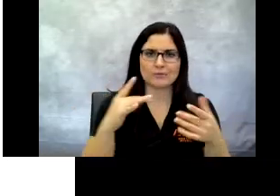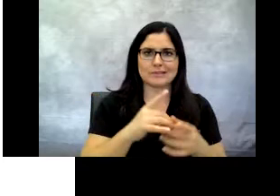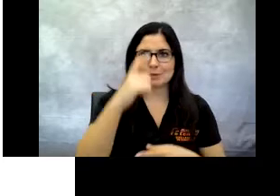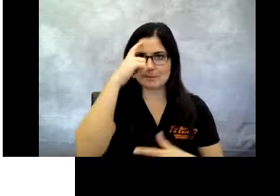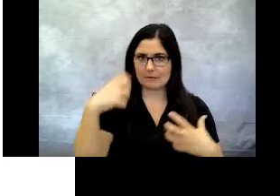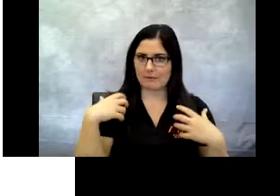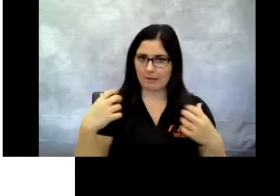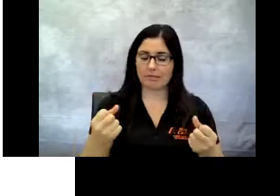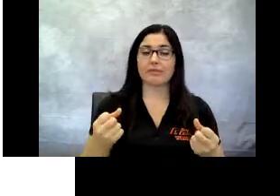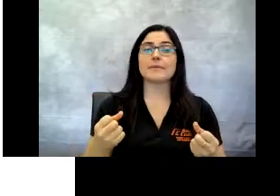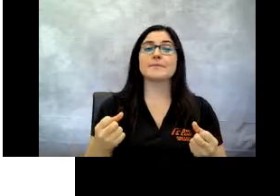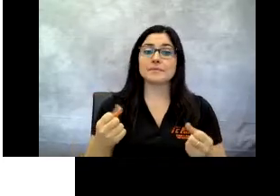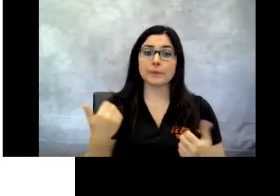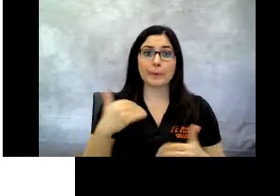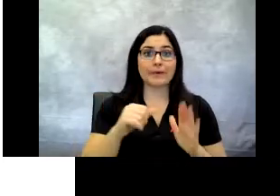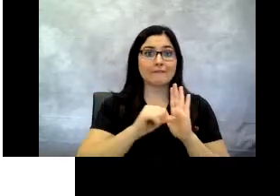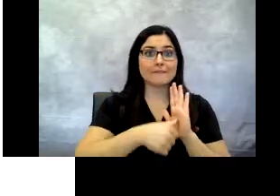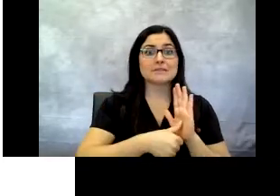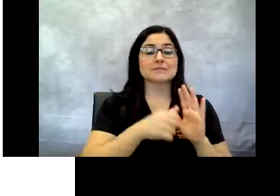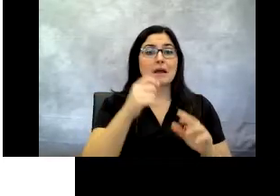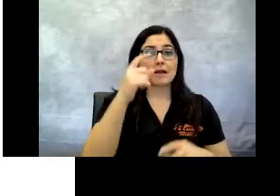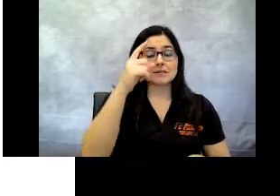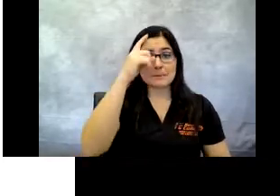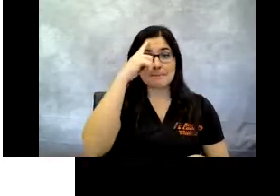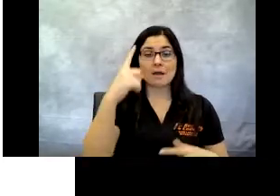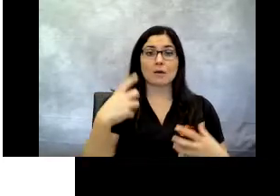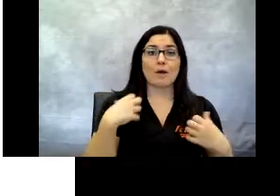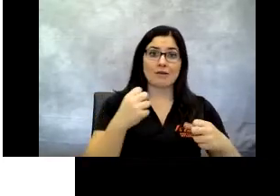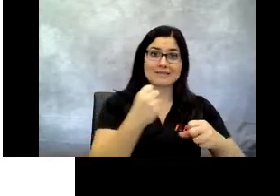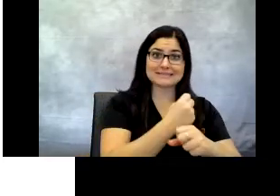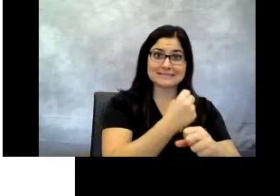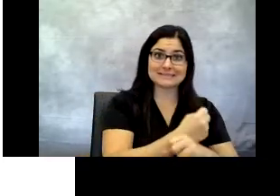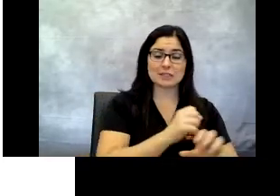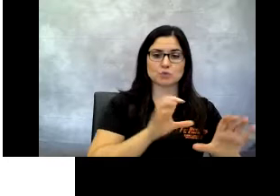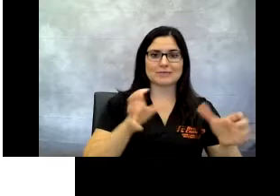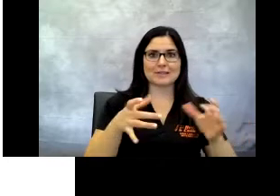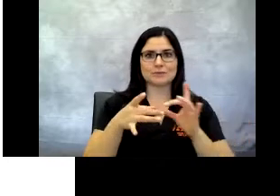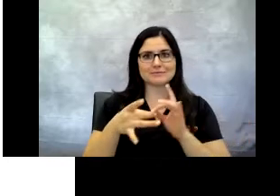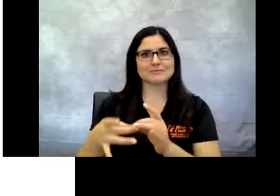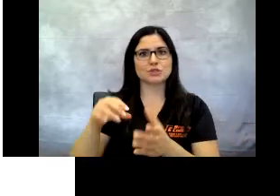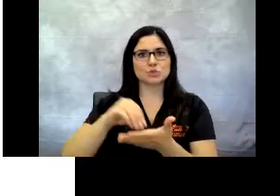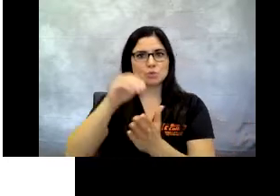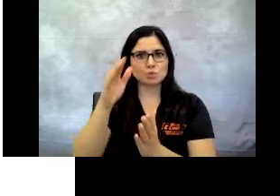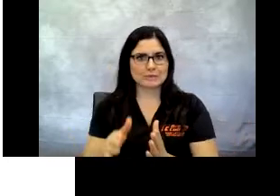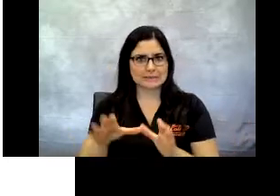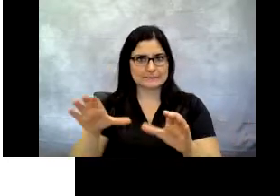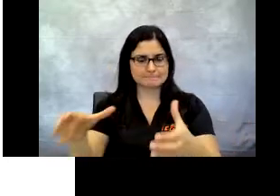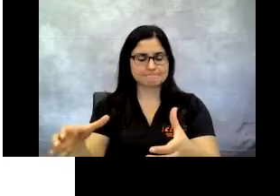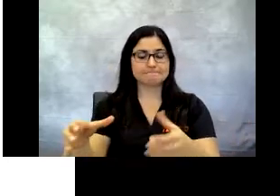and especially when we're working with student population? So the mental health issues are prevalent among young adults,